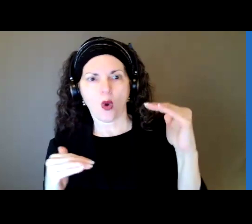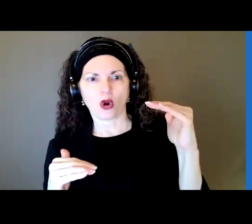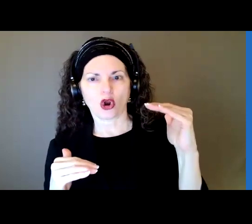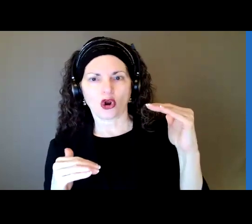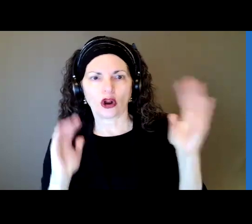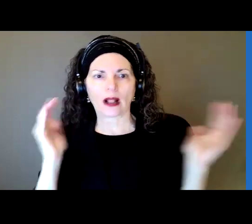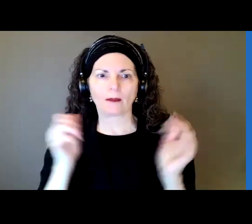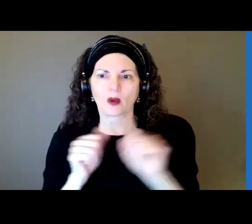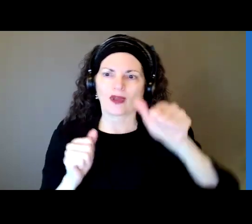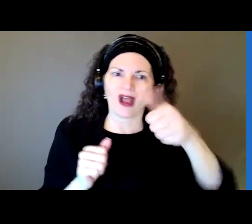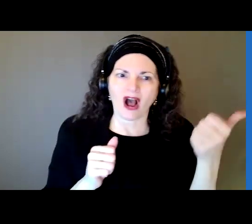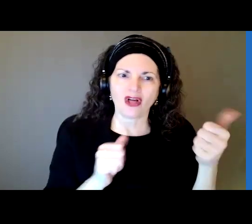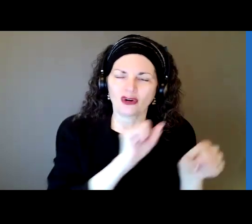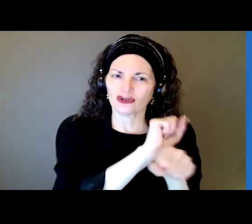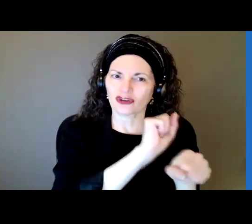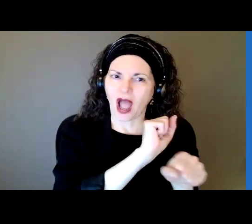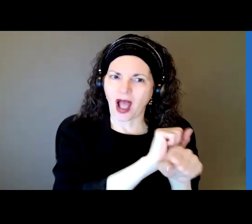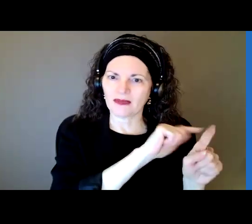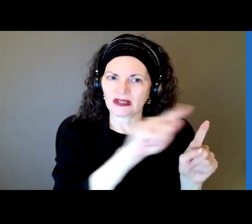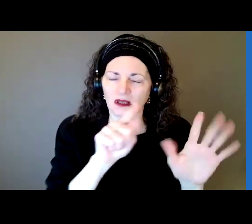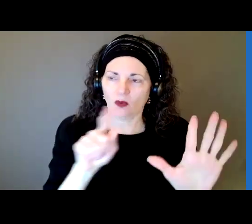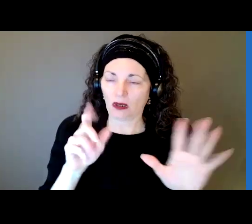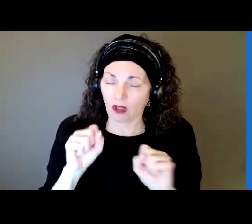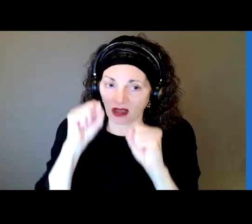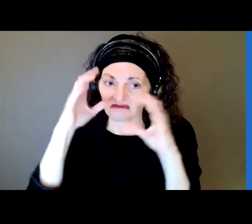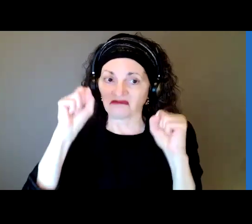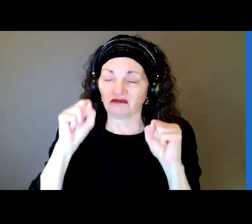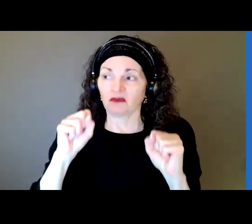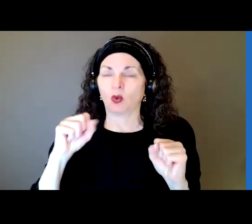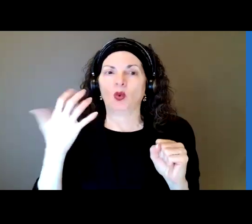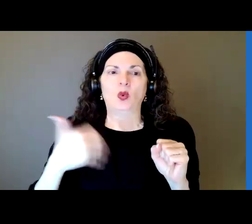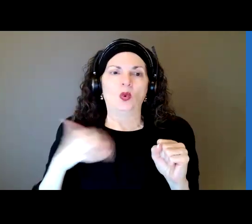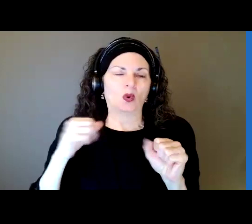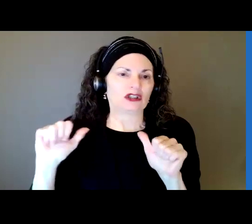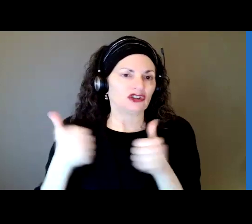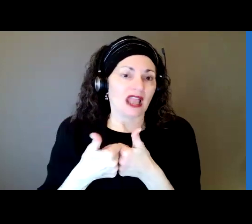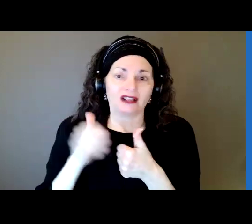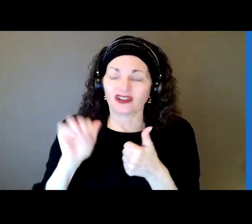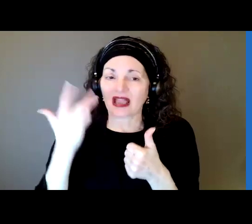You know, which really highlights the key challenge we face in recruiting and retaining this vital workforce.